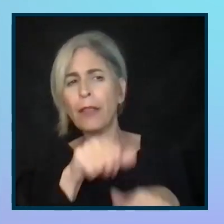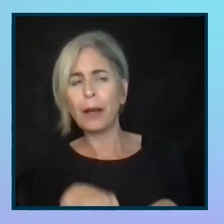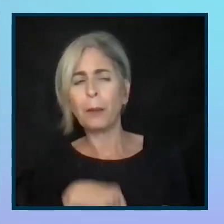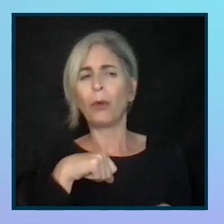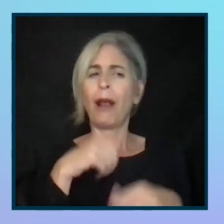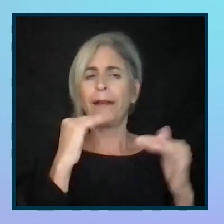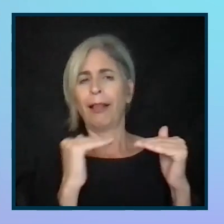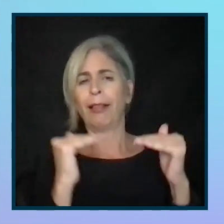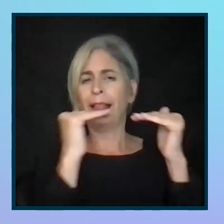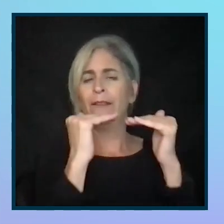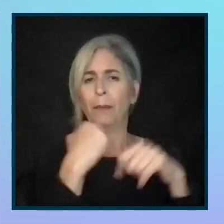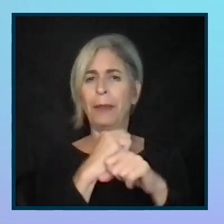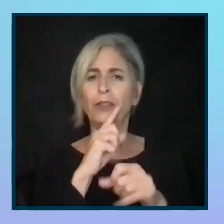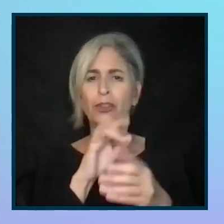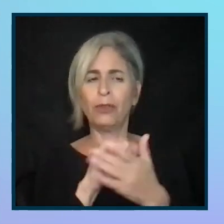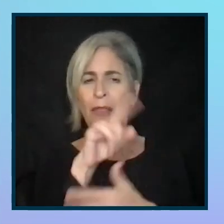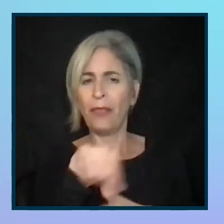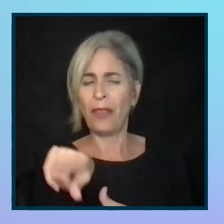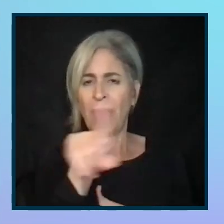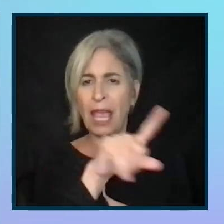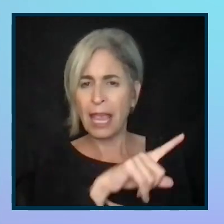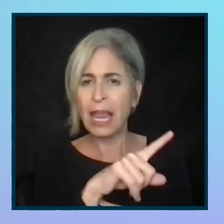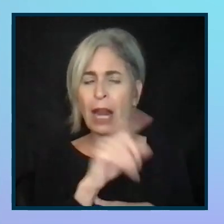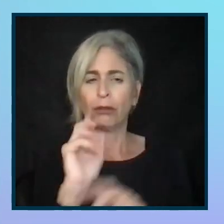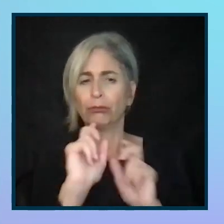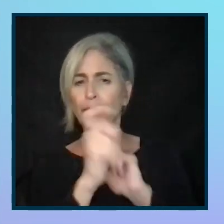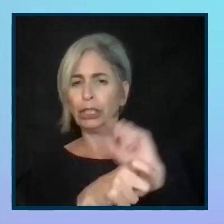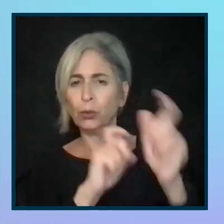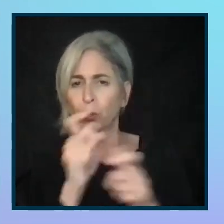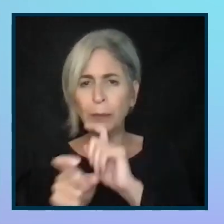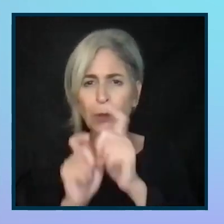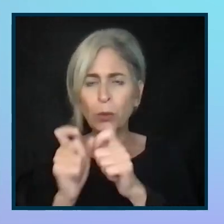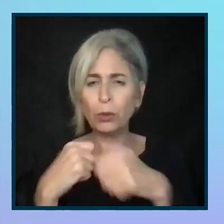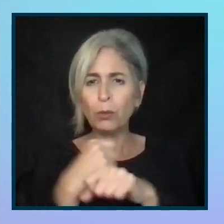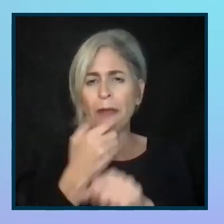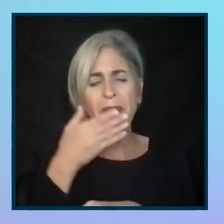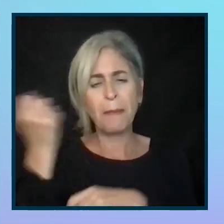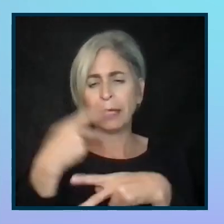and making sure that they were contributing to make the best product possible.